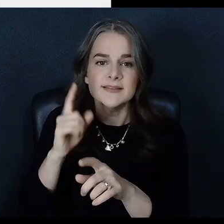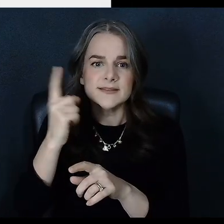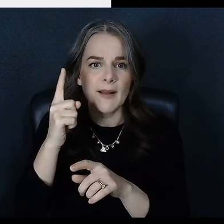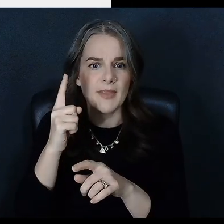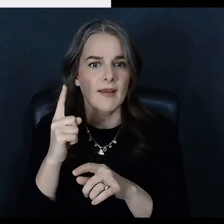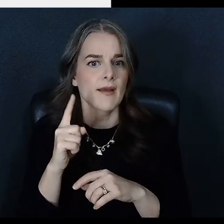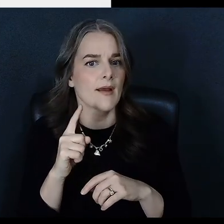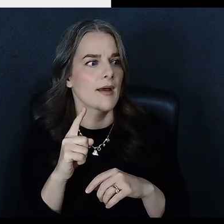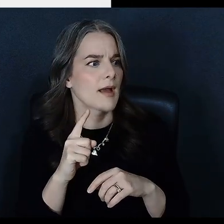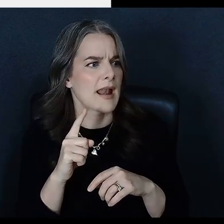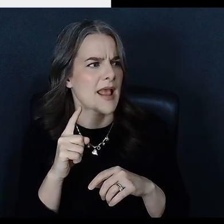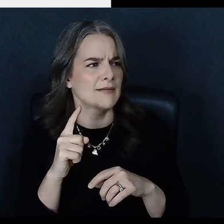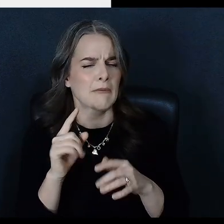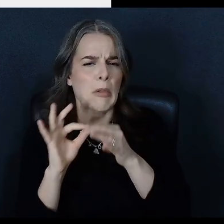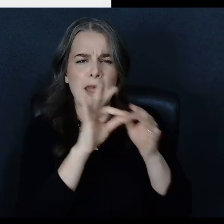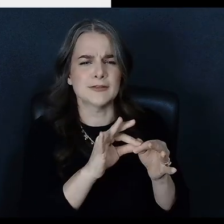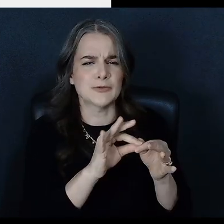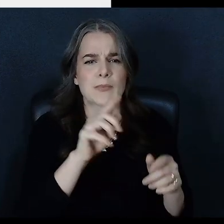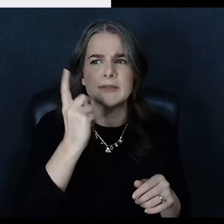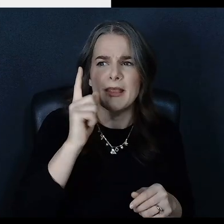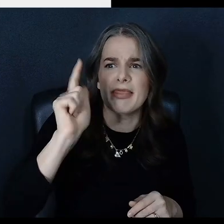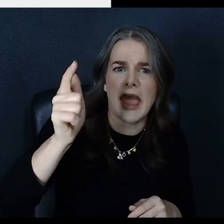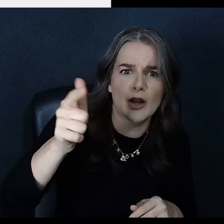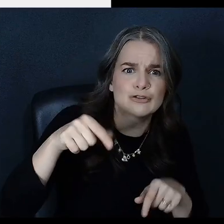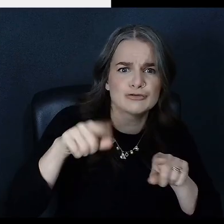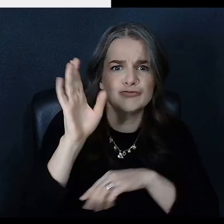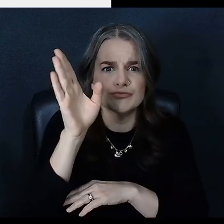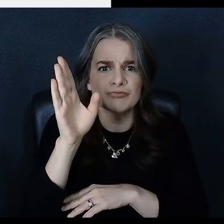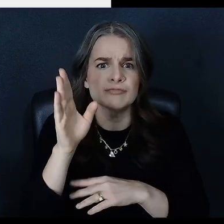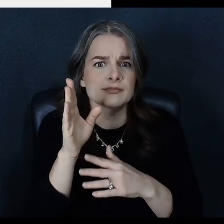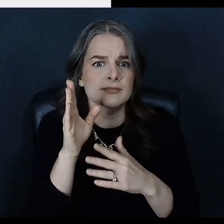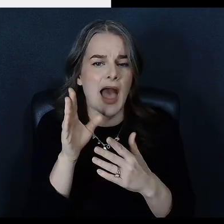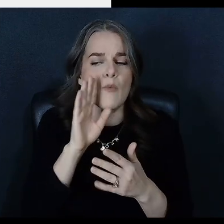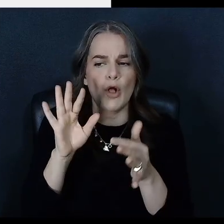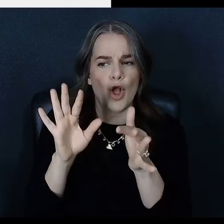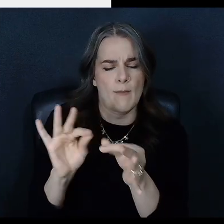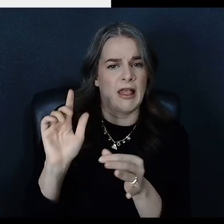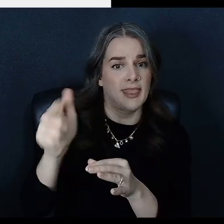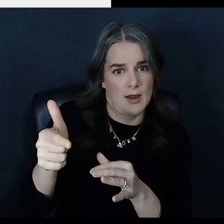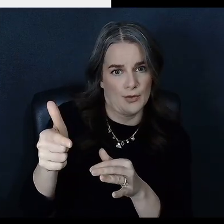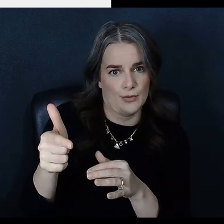so no one feels like, well, wait a second, he answered that person. Why is he not answering me? I'll see if I can get it to fit somewhere